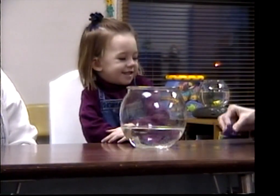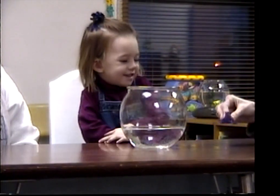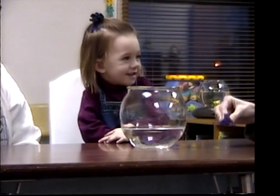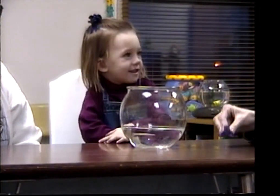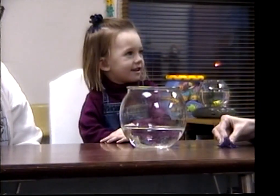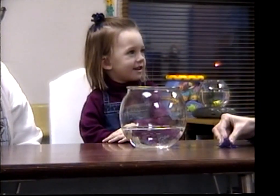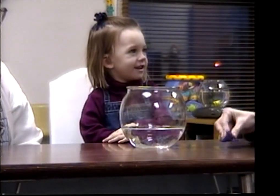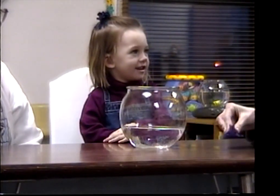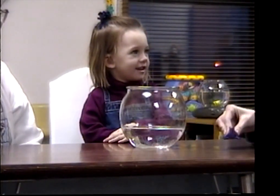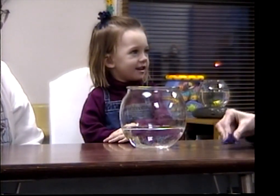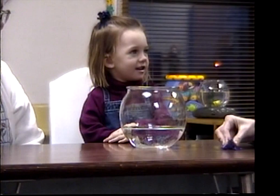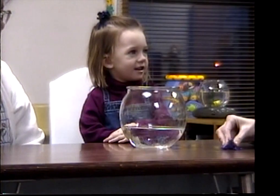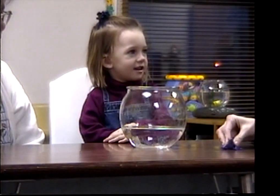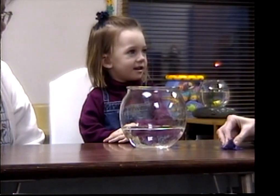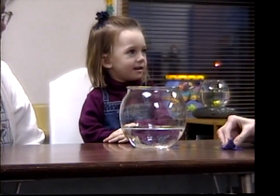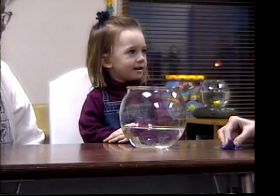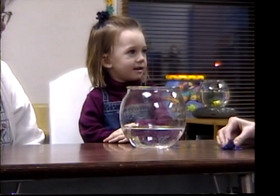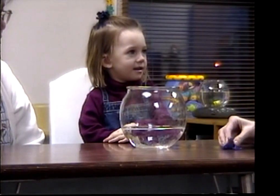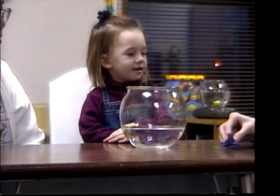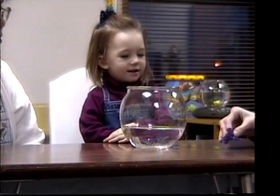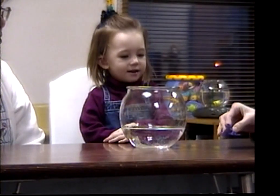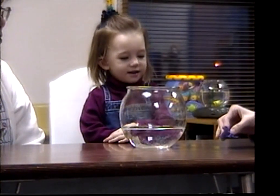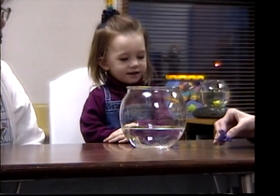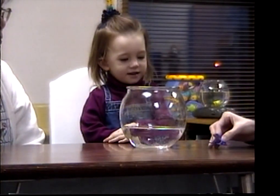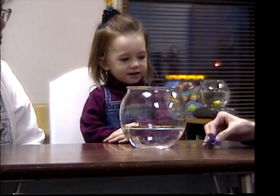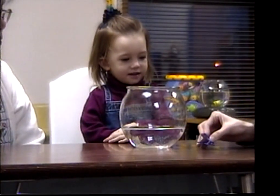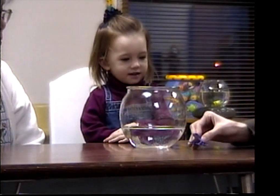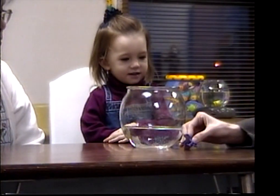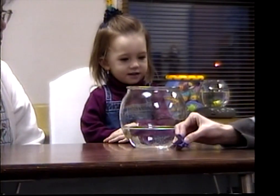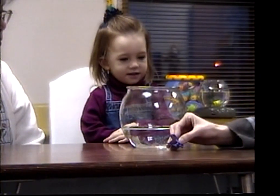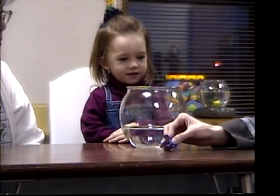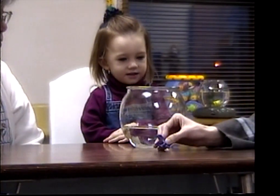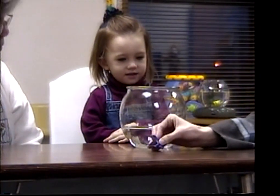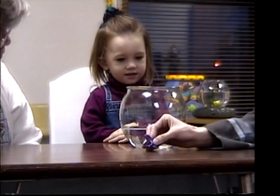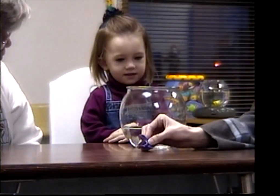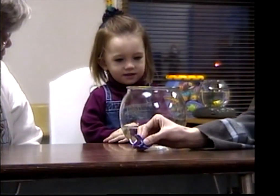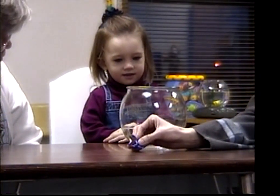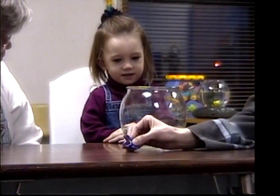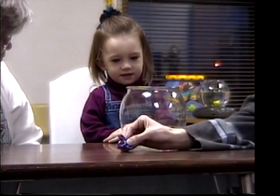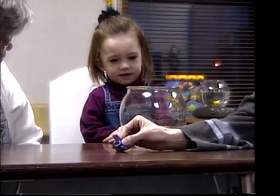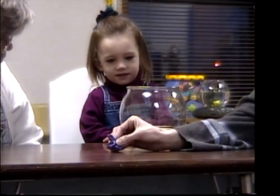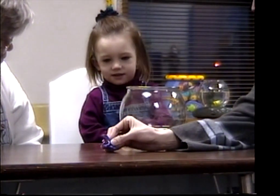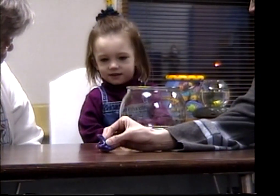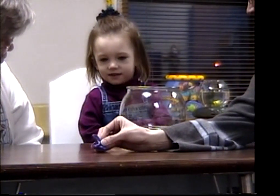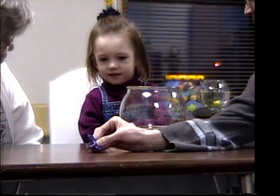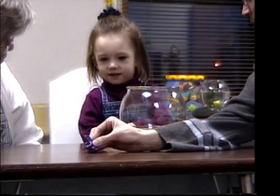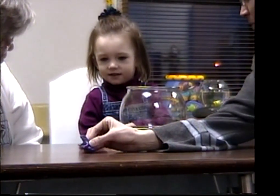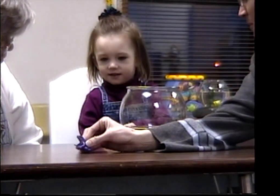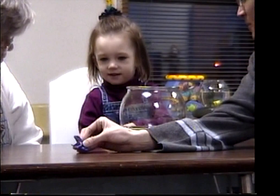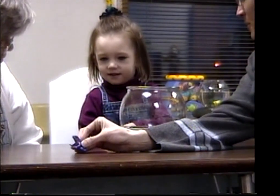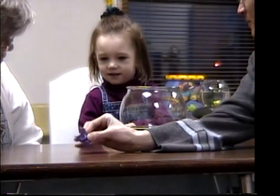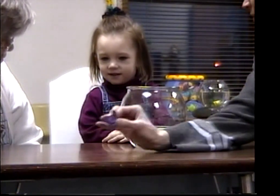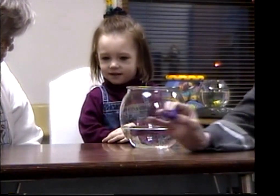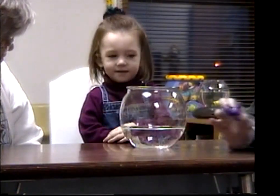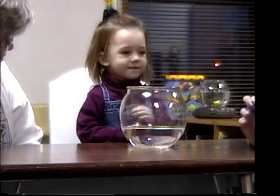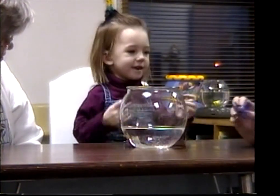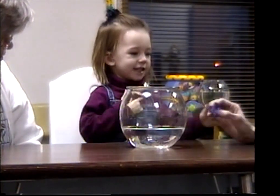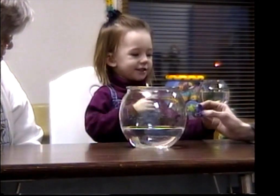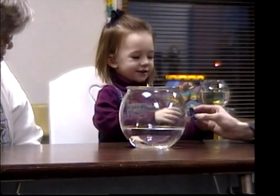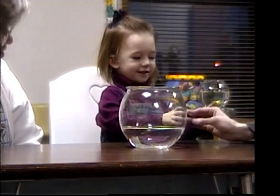[Noise] "My turn."